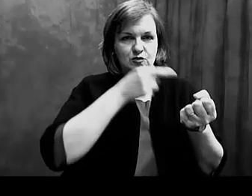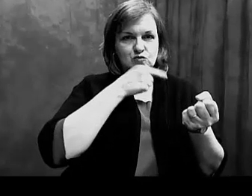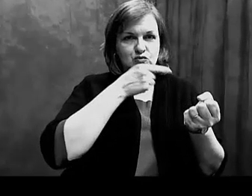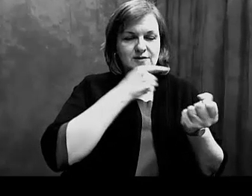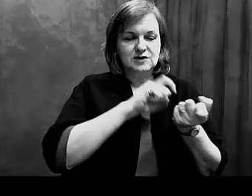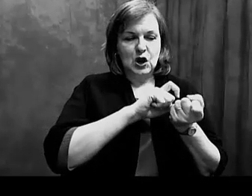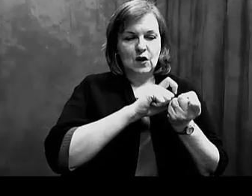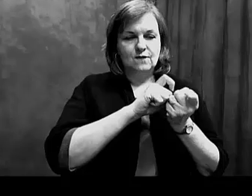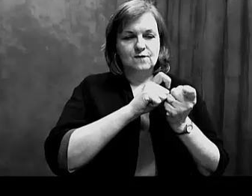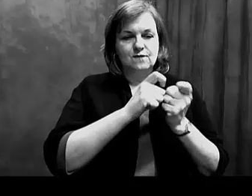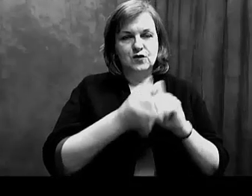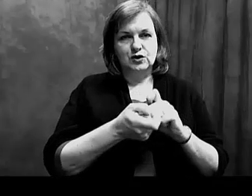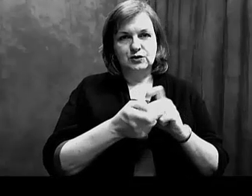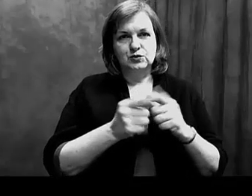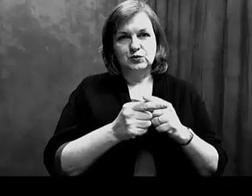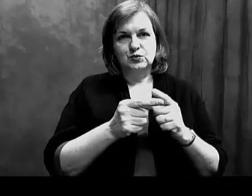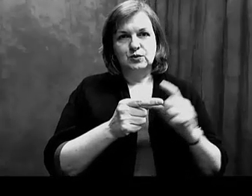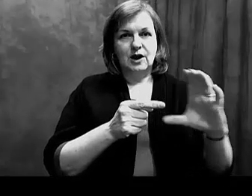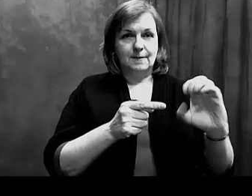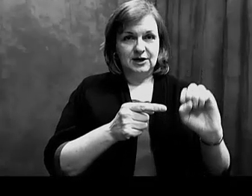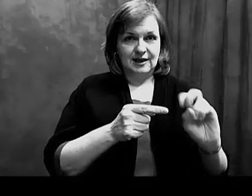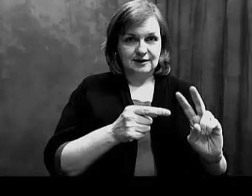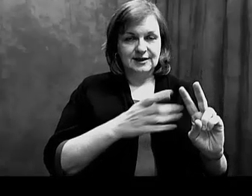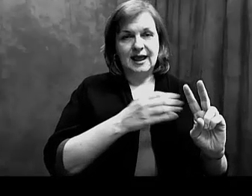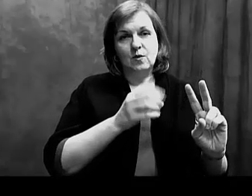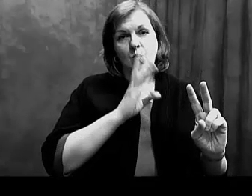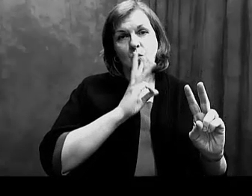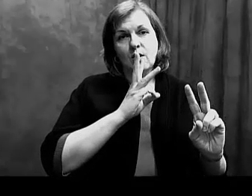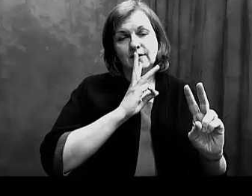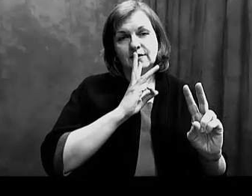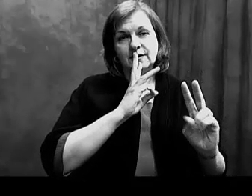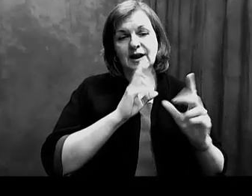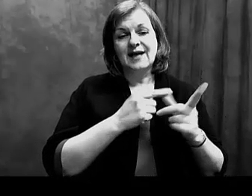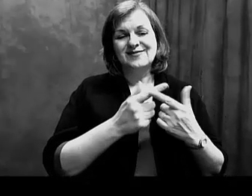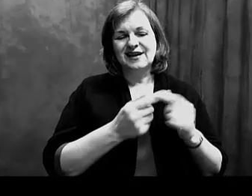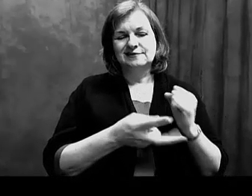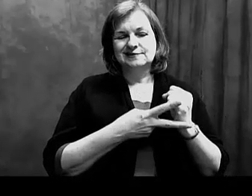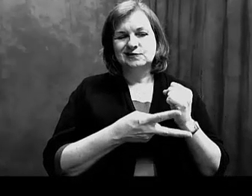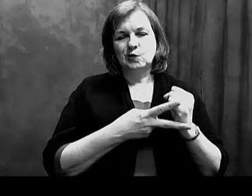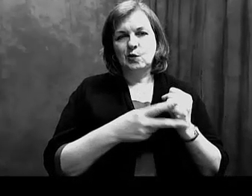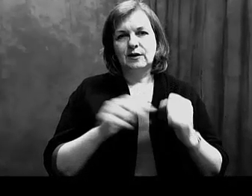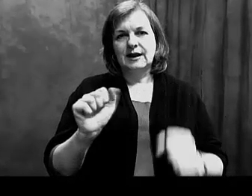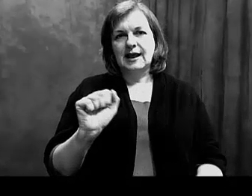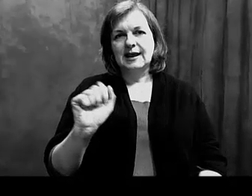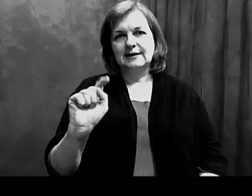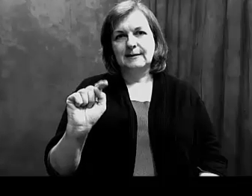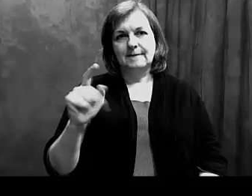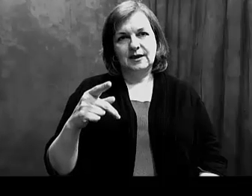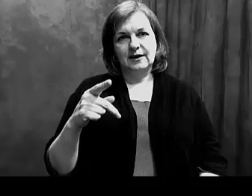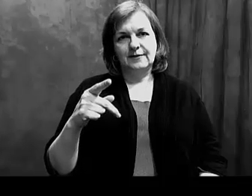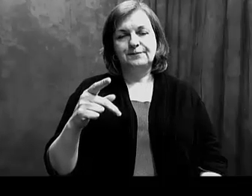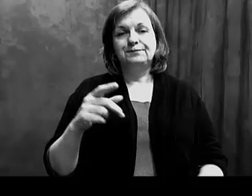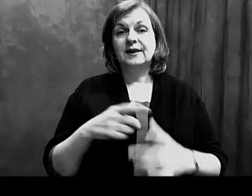glucose into carbon dioxide [CO2] and water and actually in the meantime store some ATP